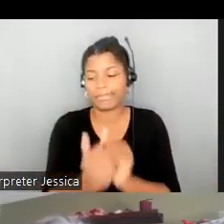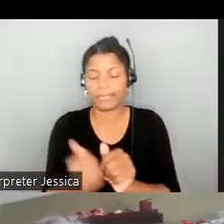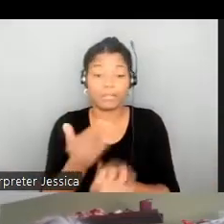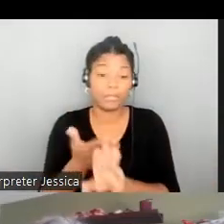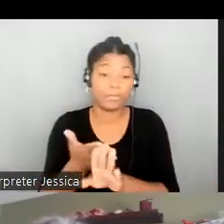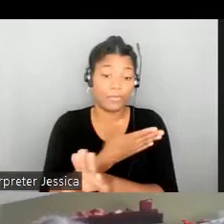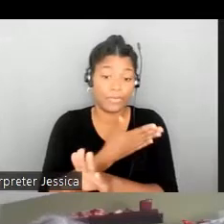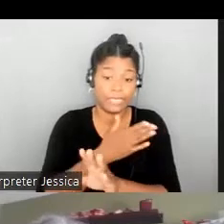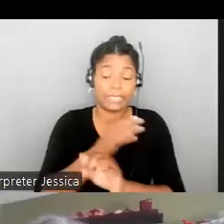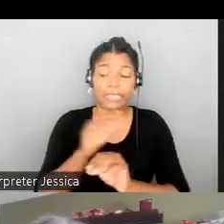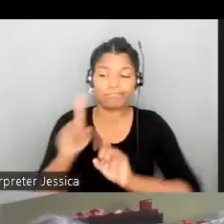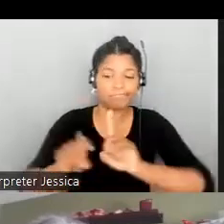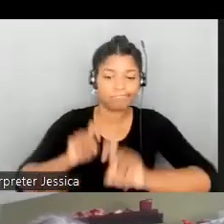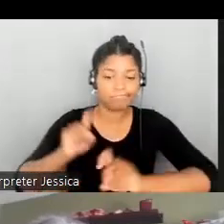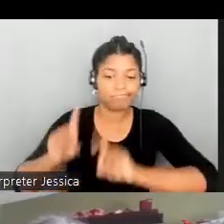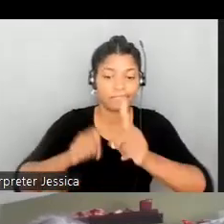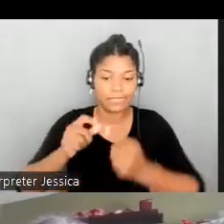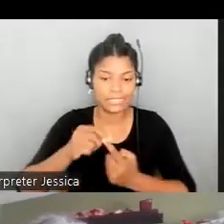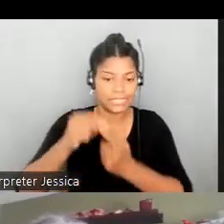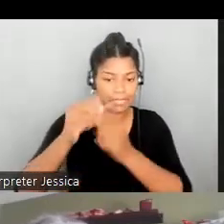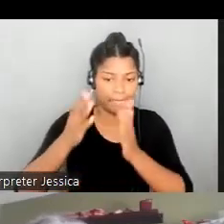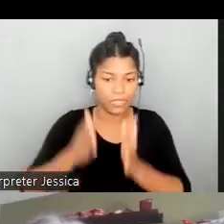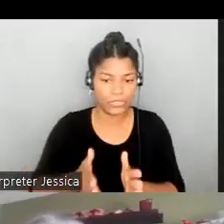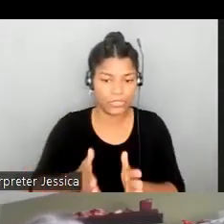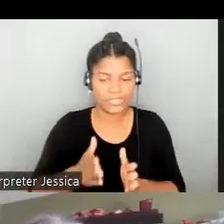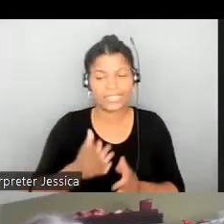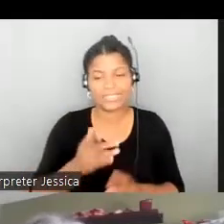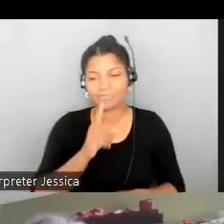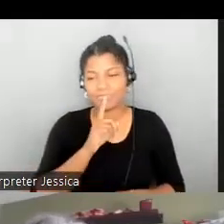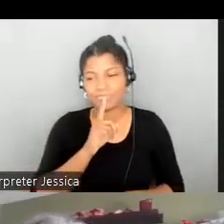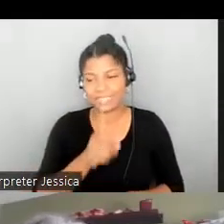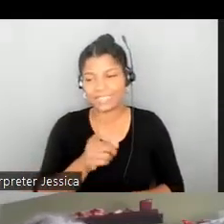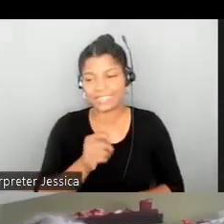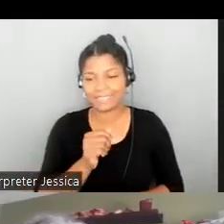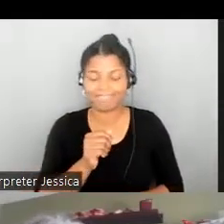we understand that this seems like a problem that is at risk of not succeeding when they